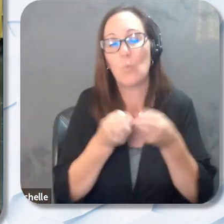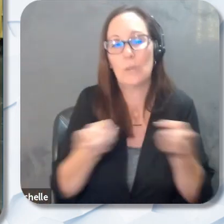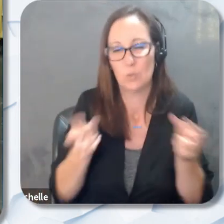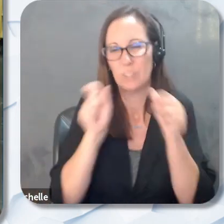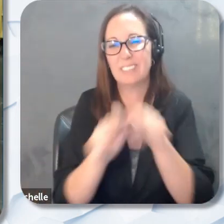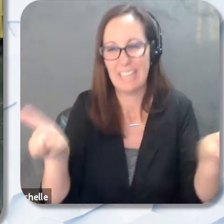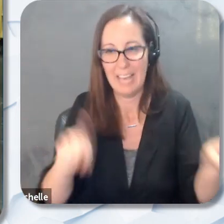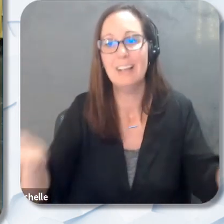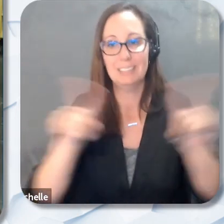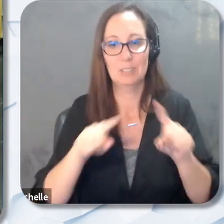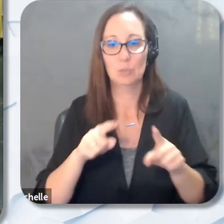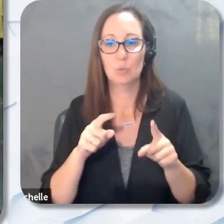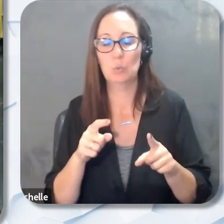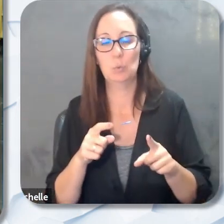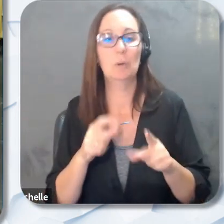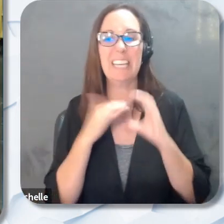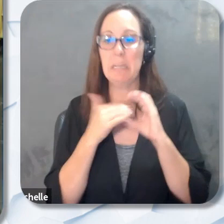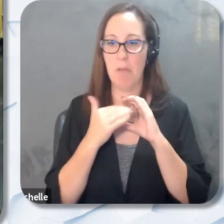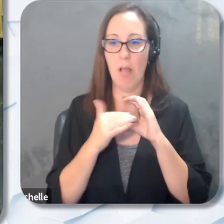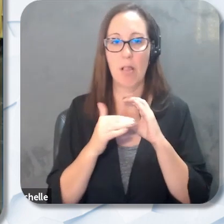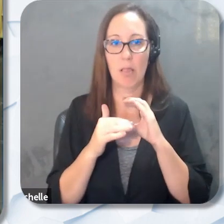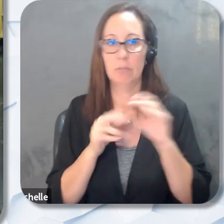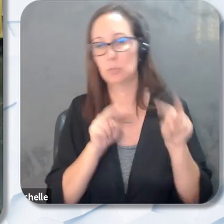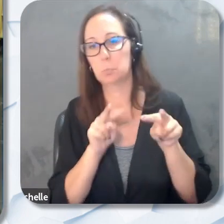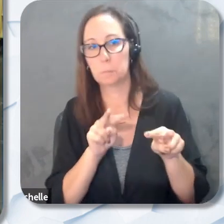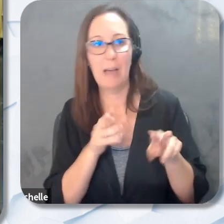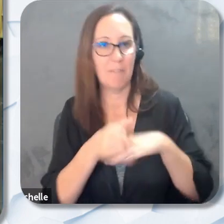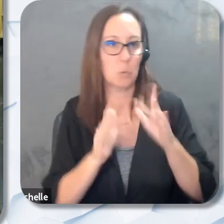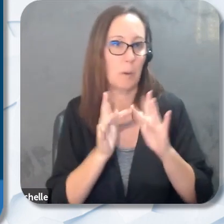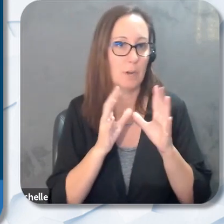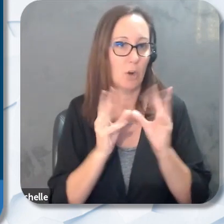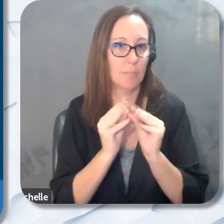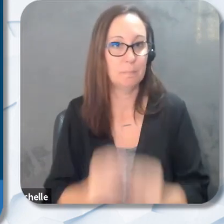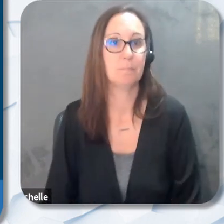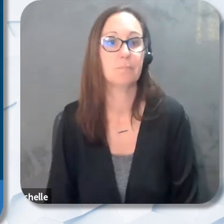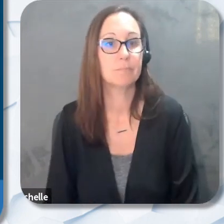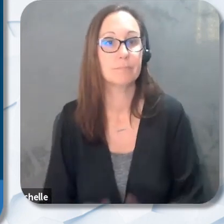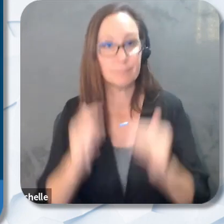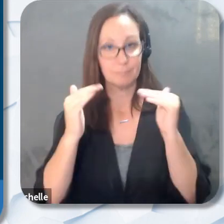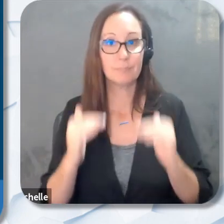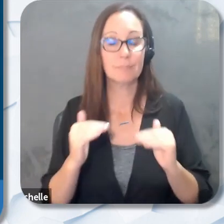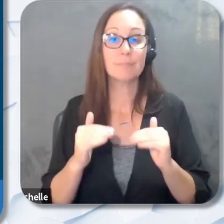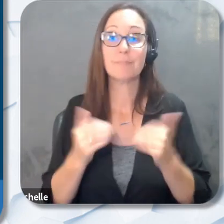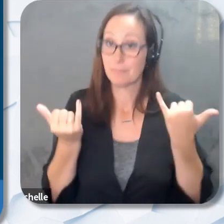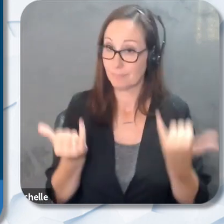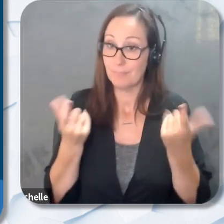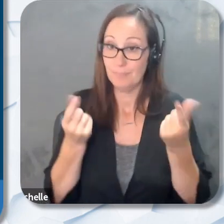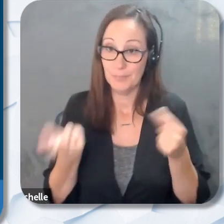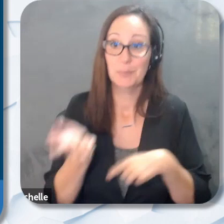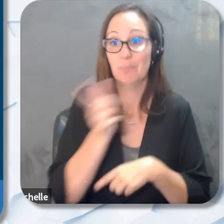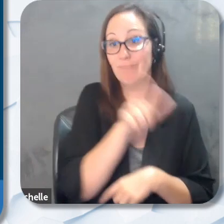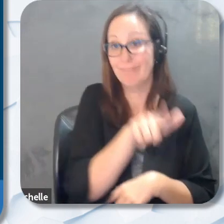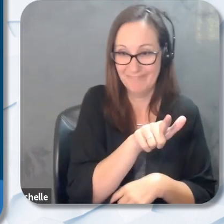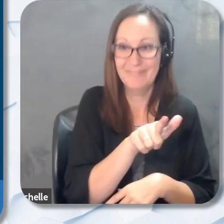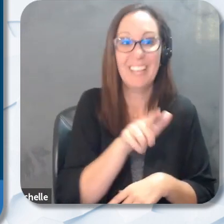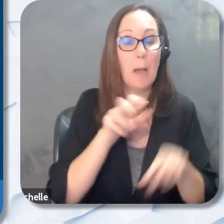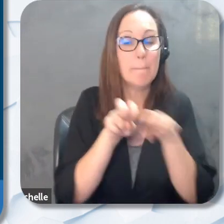on it by email after this webinar next. So i'm now going to pass it to our panel facilitators